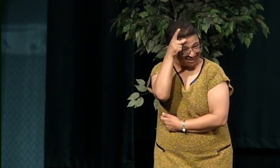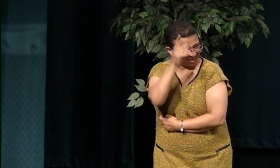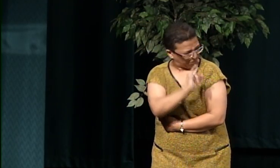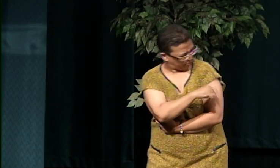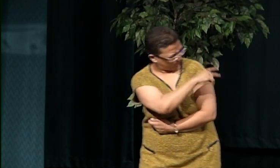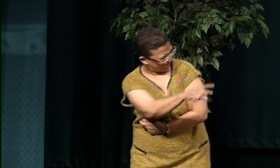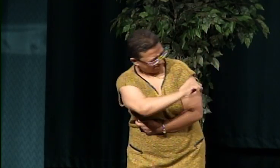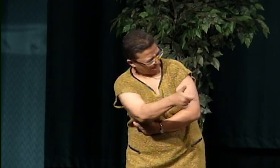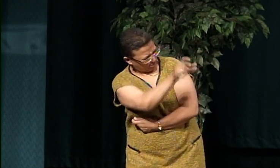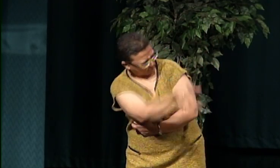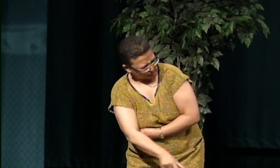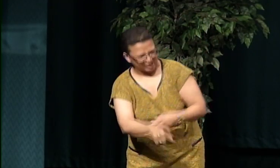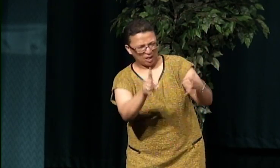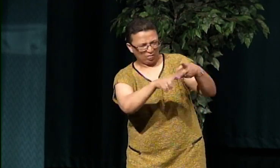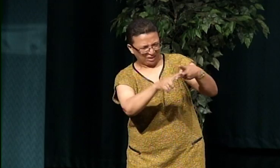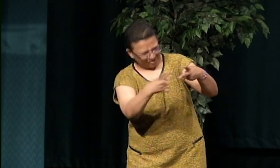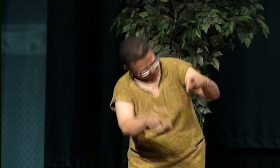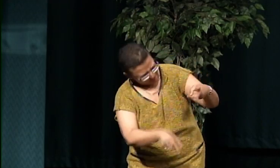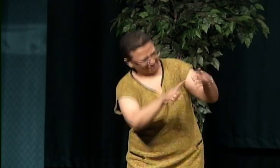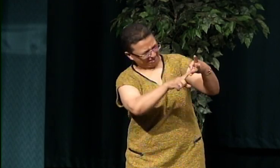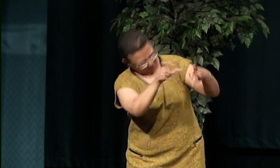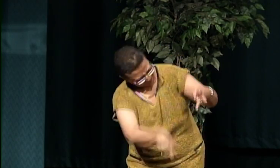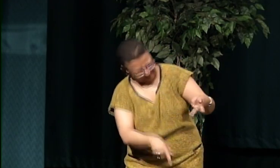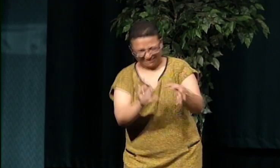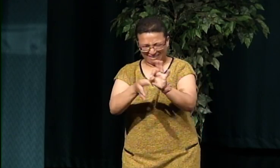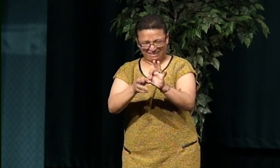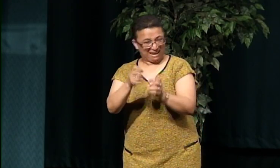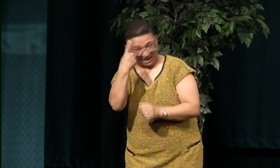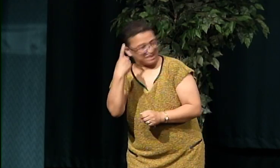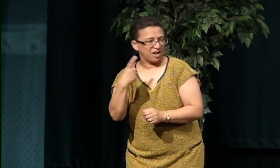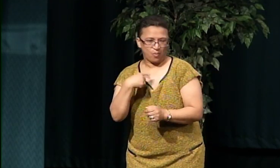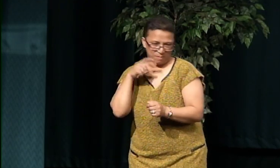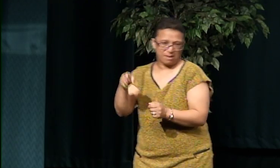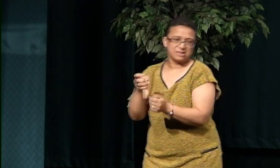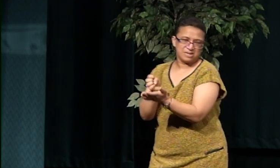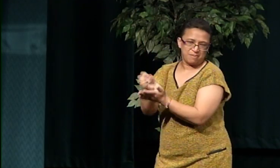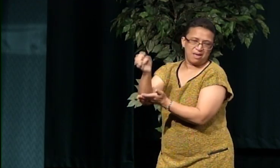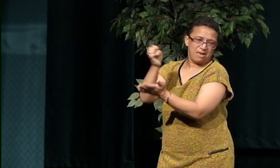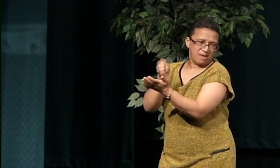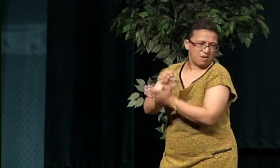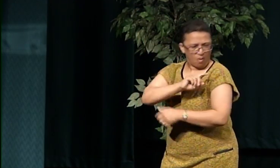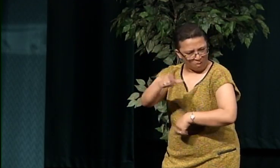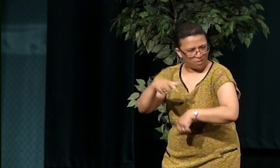through interpreters, but the government does not understand why they need a whole other body